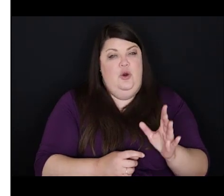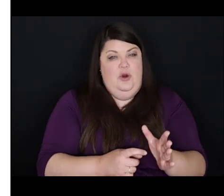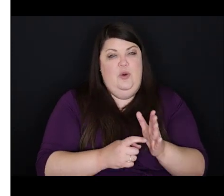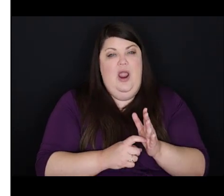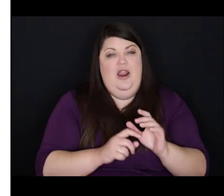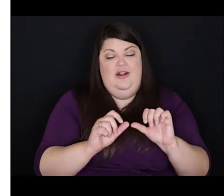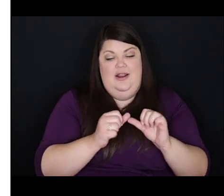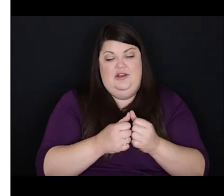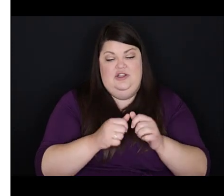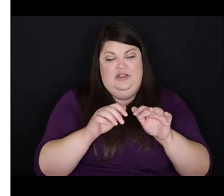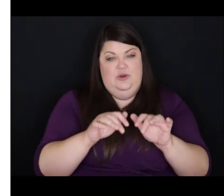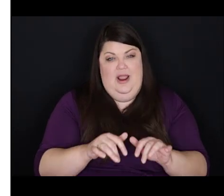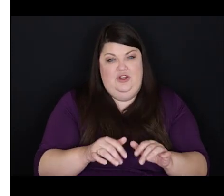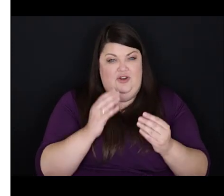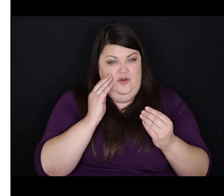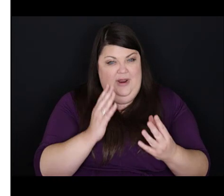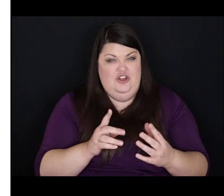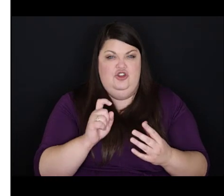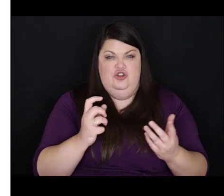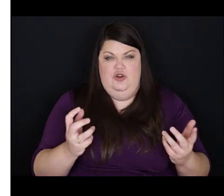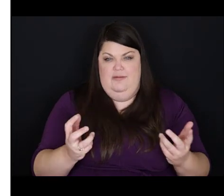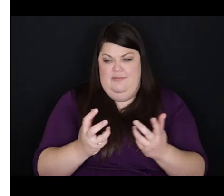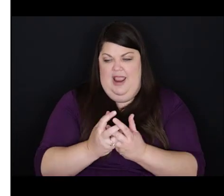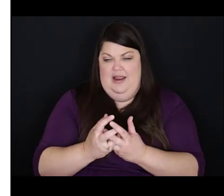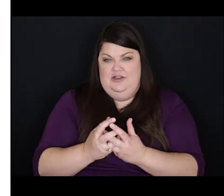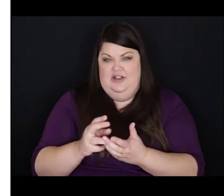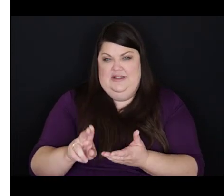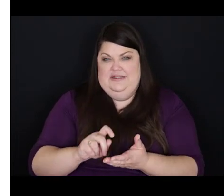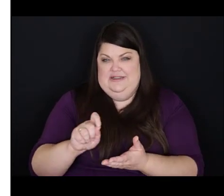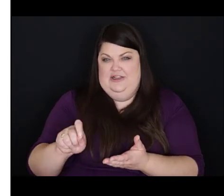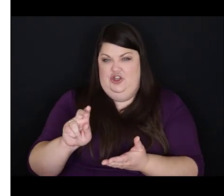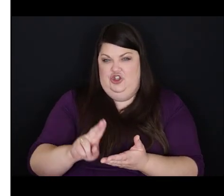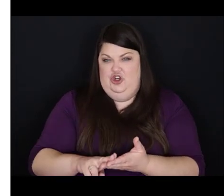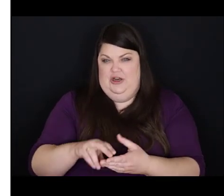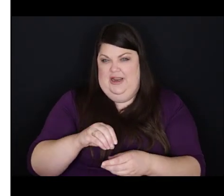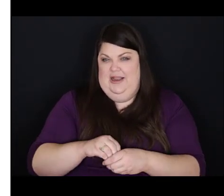which should match the signature in the certification table.